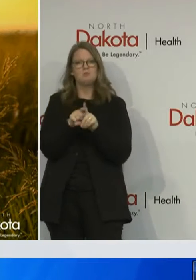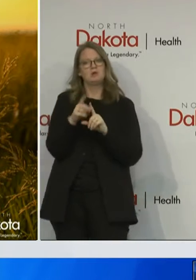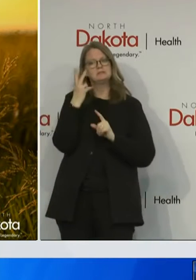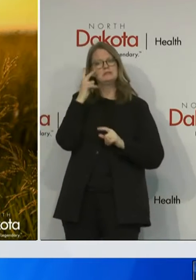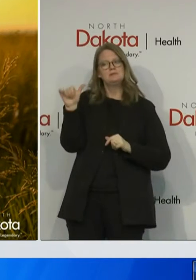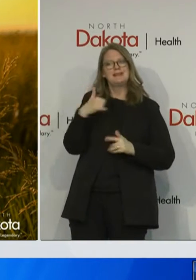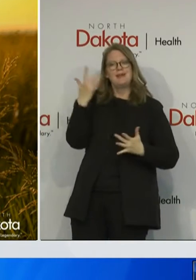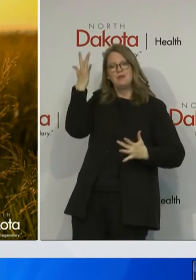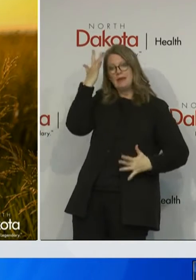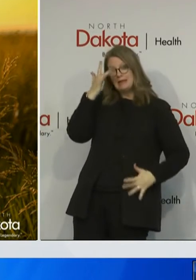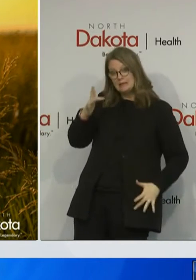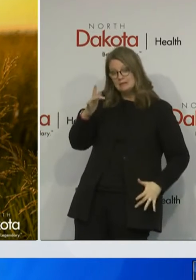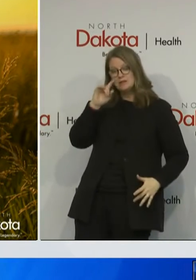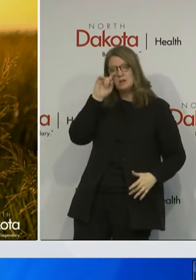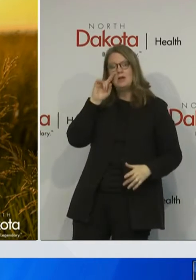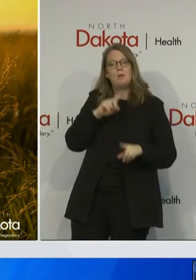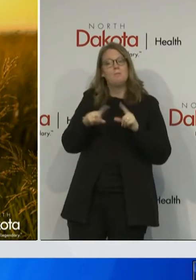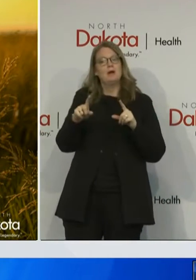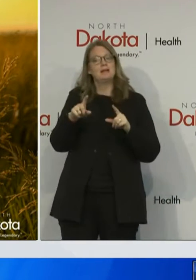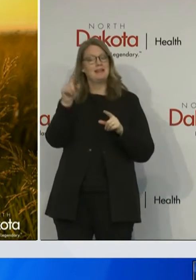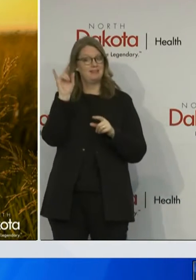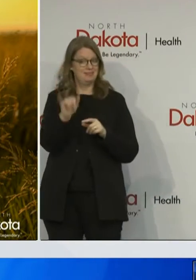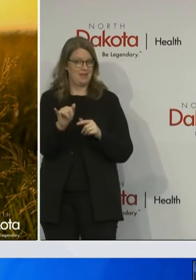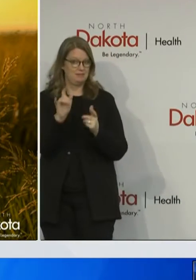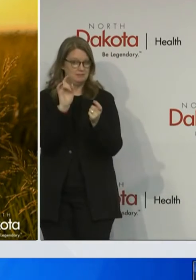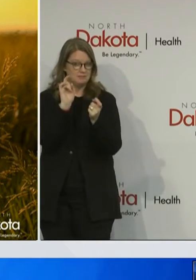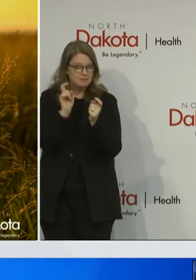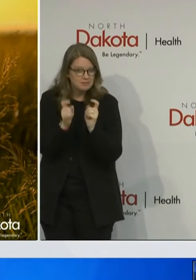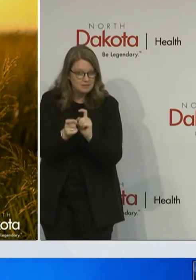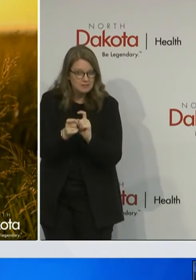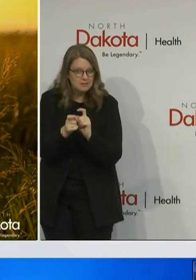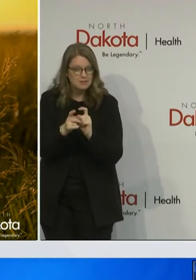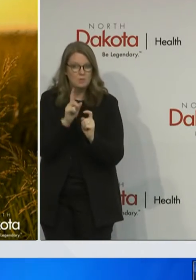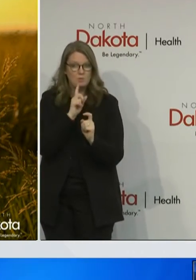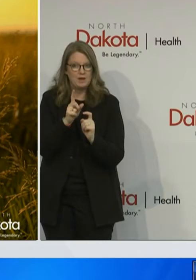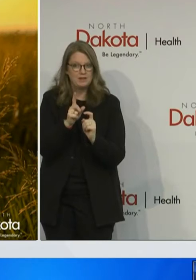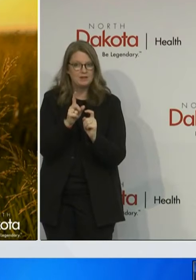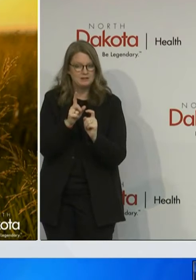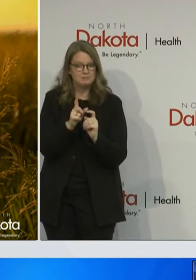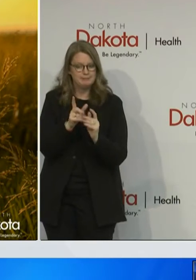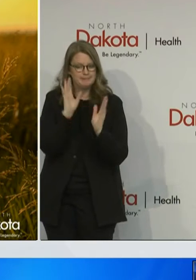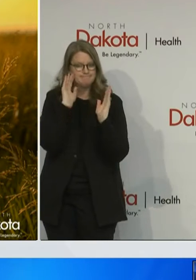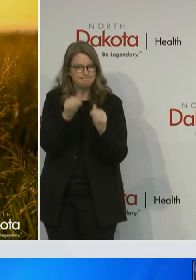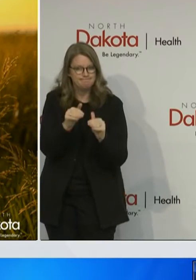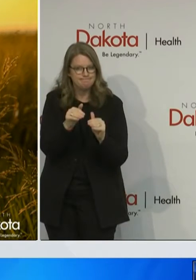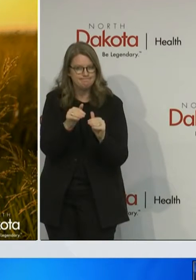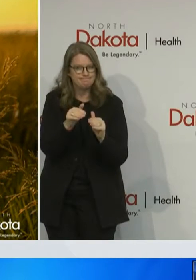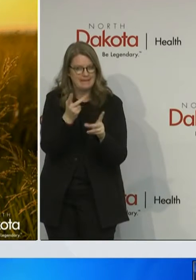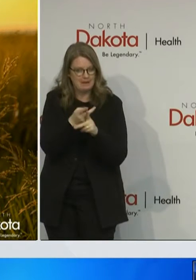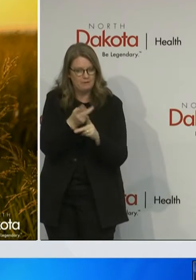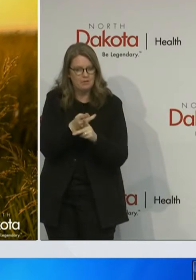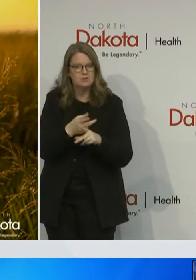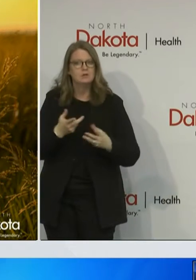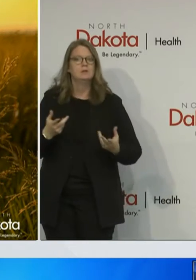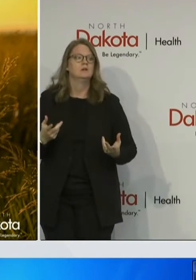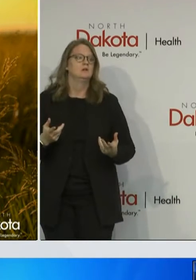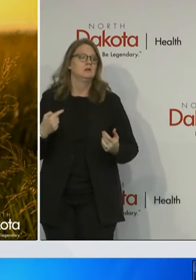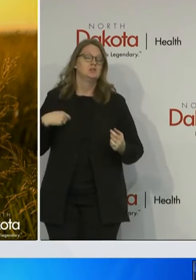WITH THE PRIMARY VARIANCES CDC HAS IDENTIFIED. THAT'S THE UK, THE SOUTH AFRICAN AND THE BRAZILIAN VARIANT. REMEMBER IT'S VERY NORMAL FOR US TO SEE VARIANCE THAT'S WHAT